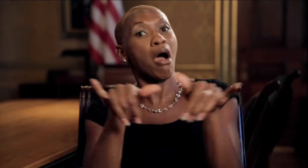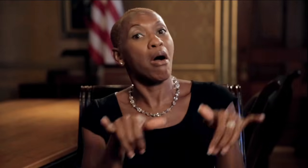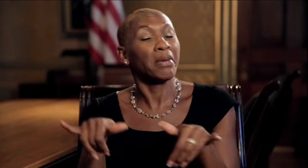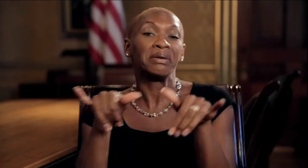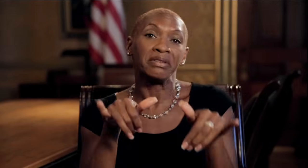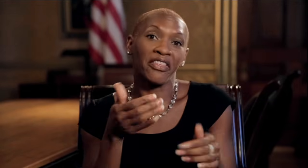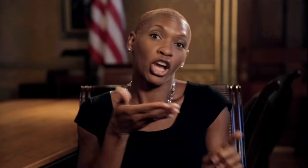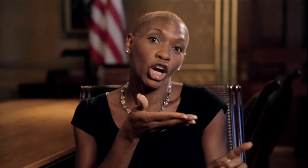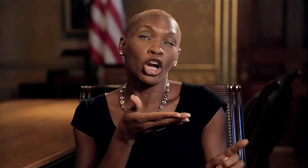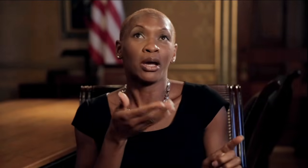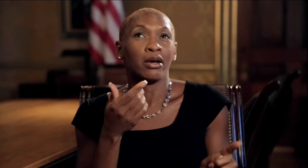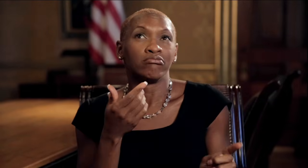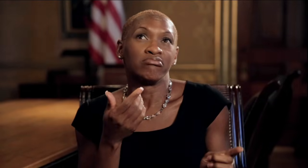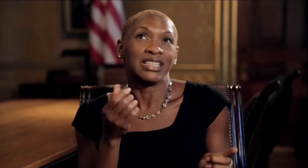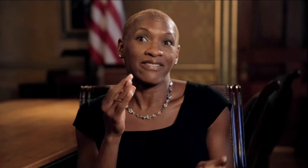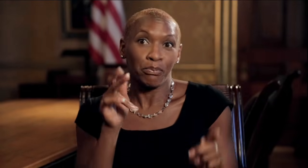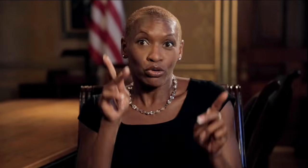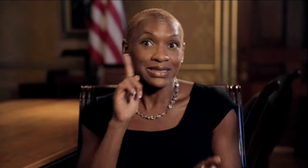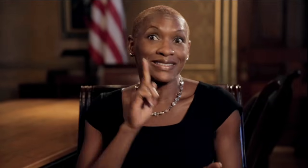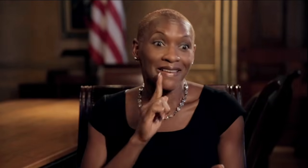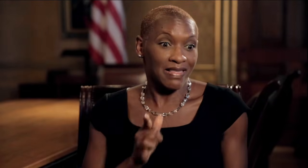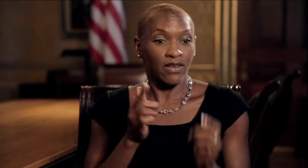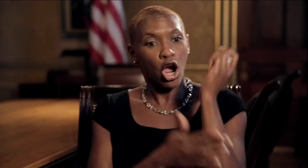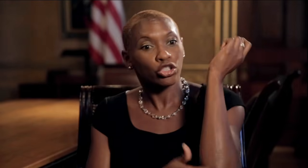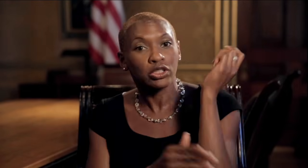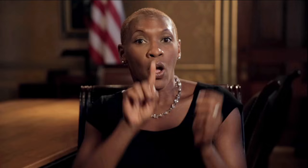It was common there, if a person was deaf and lived in the country